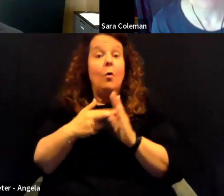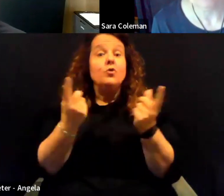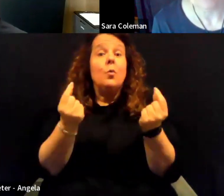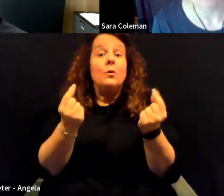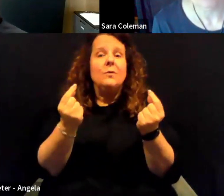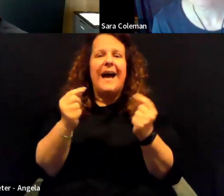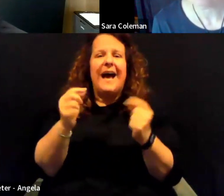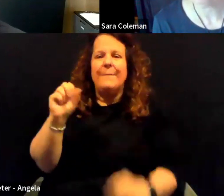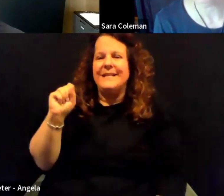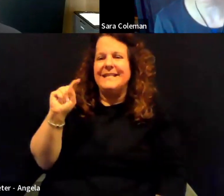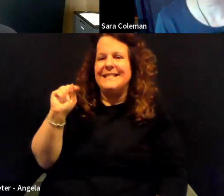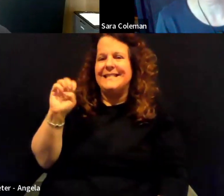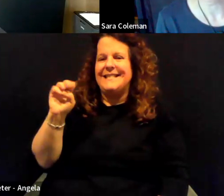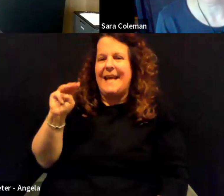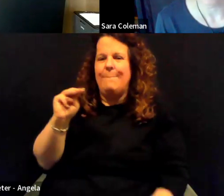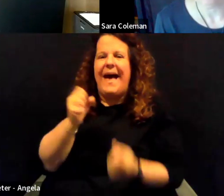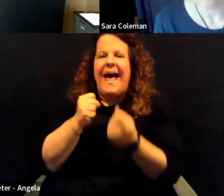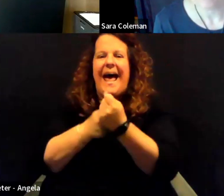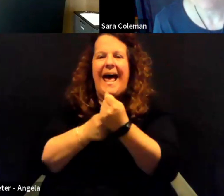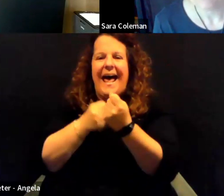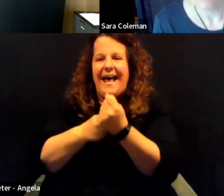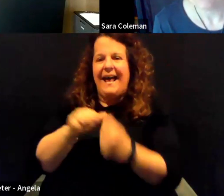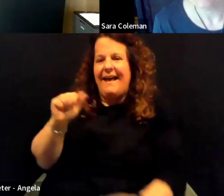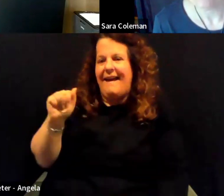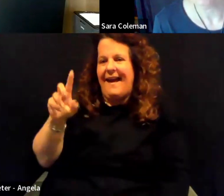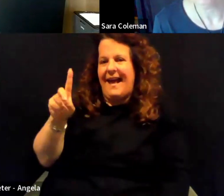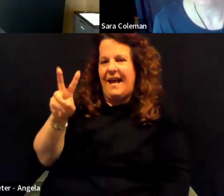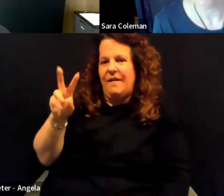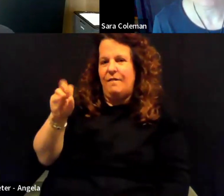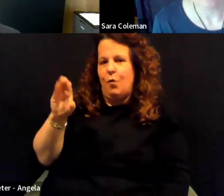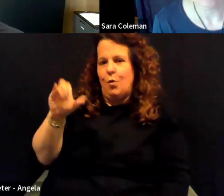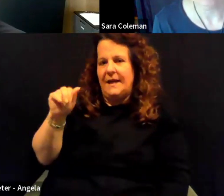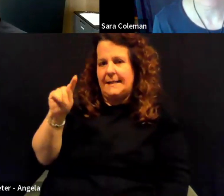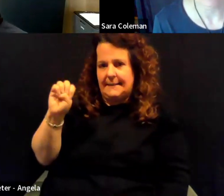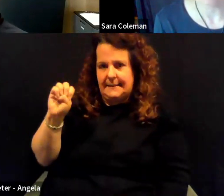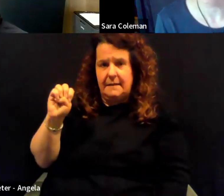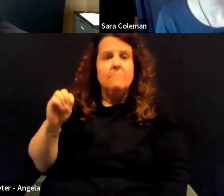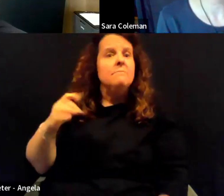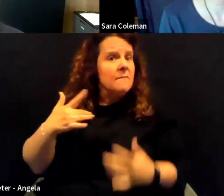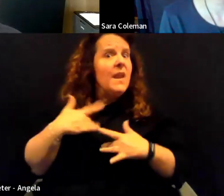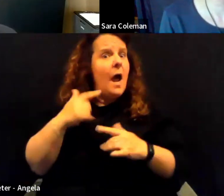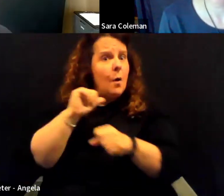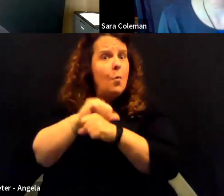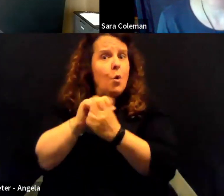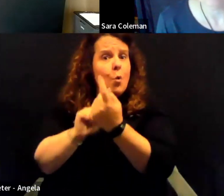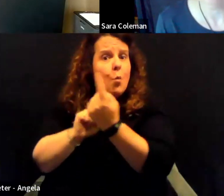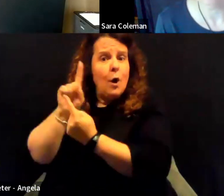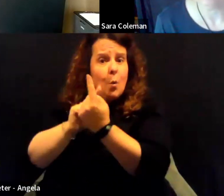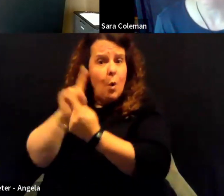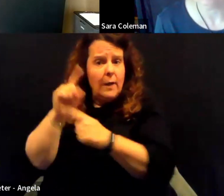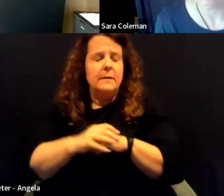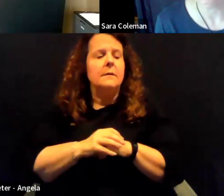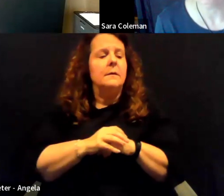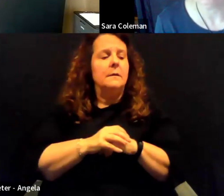And I work mostly 1 on 1, and I also am involved very involved at the state of Iowa in relation